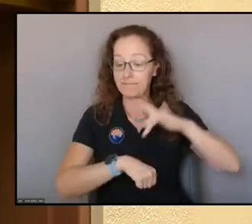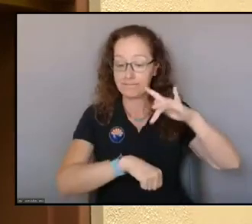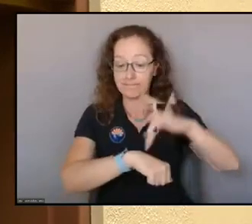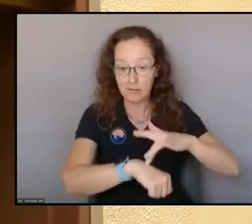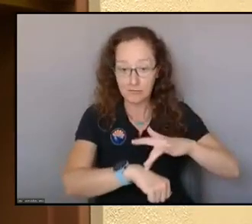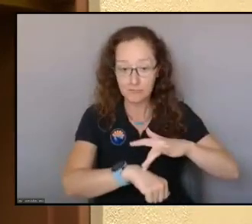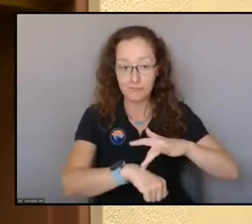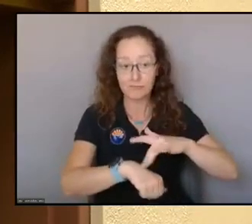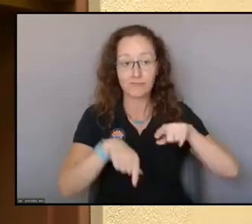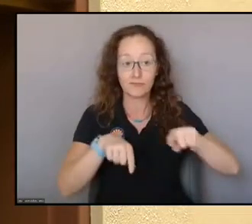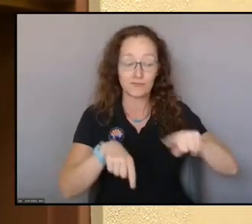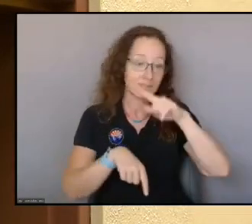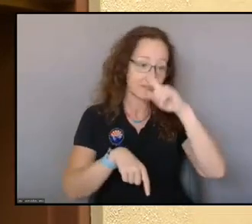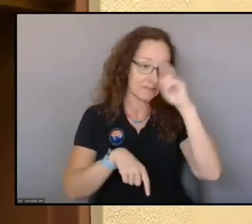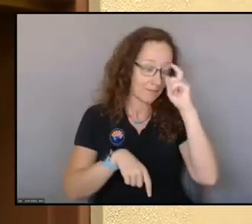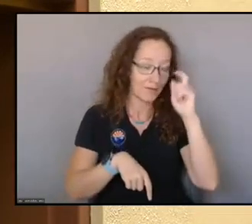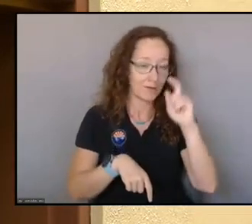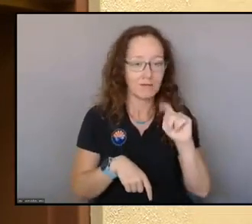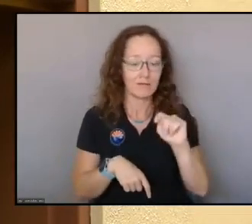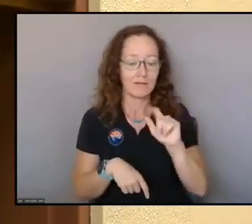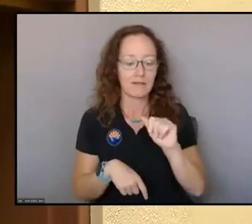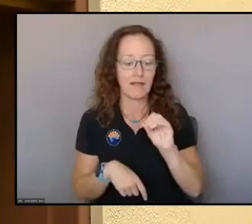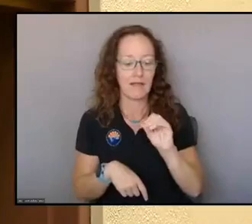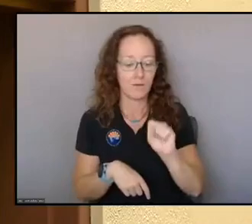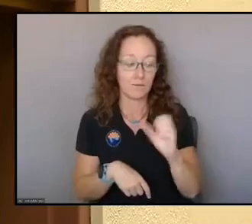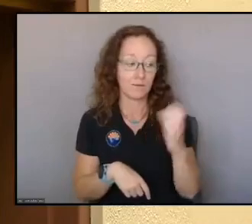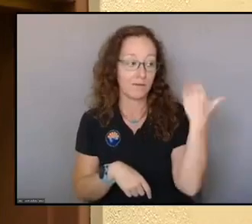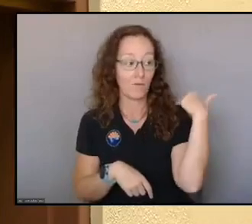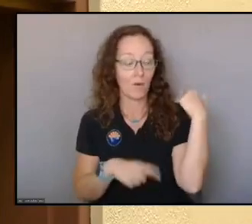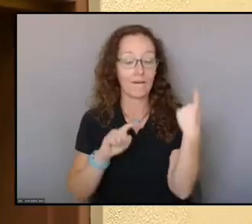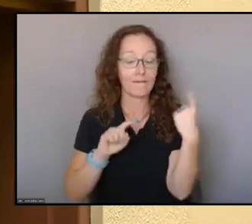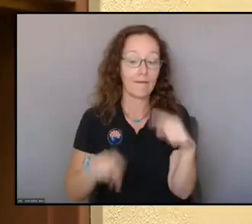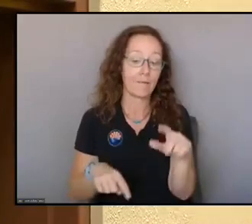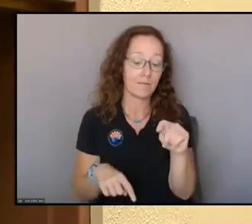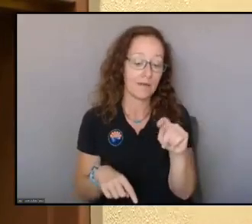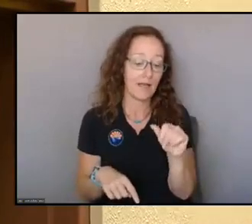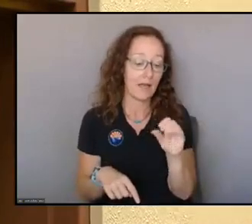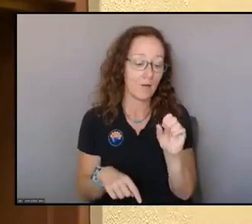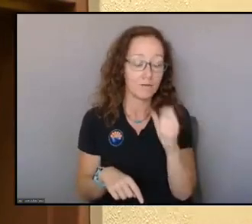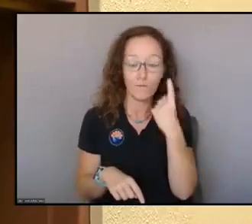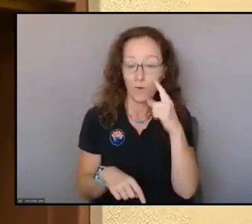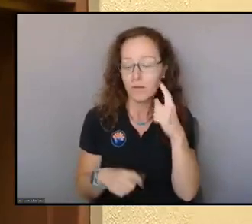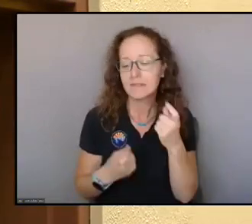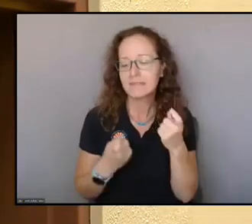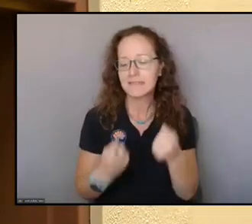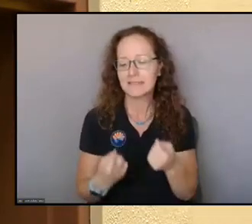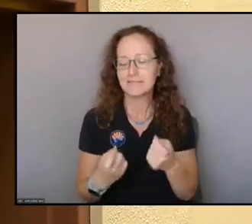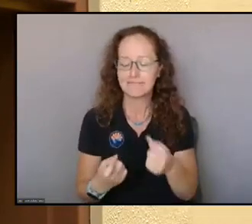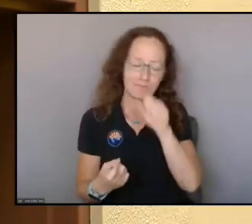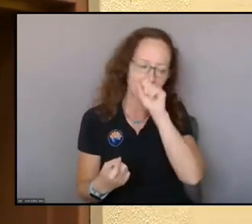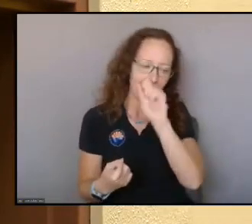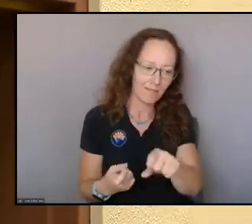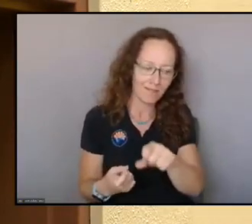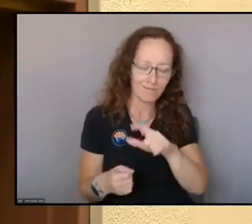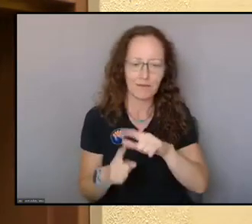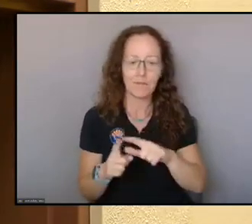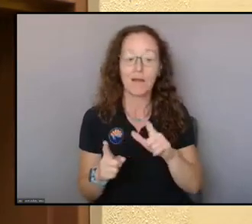NOW. I HAVE COME HERE TO SKI AND I LOVE IT AND I HOPE TO COME BACK SOON, AGAIN, UNDER DIFFERENT CIRCUMSTANCES.